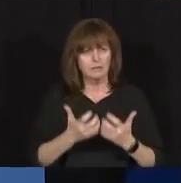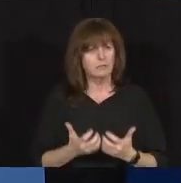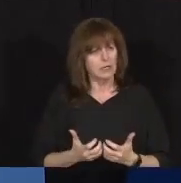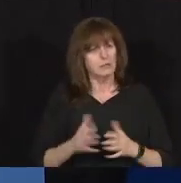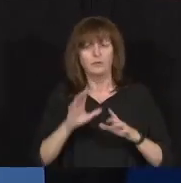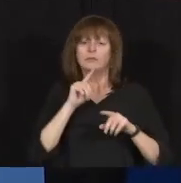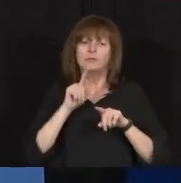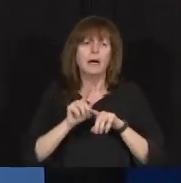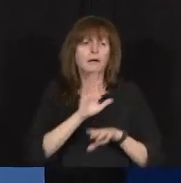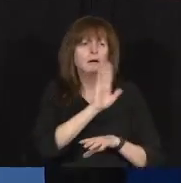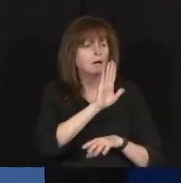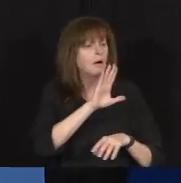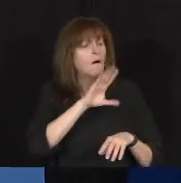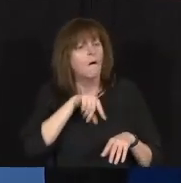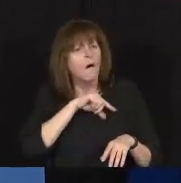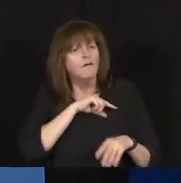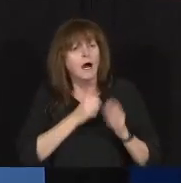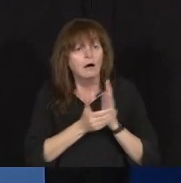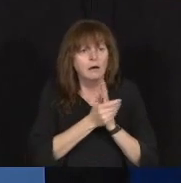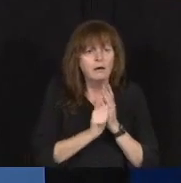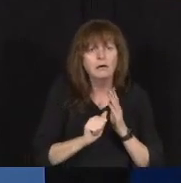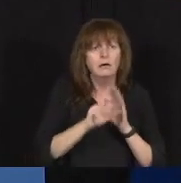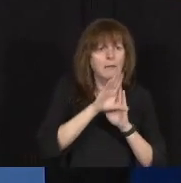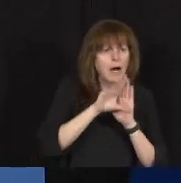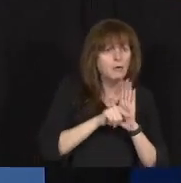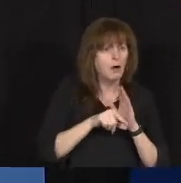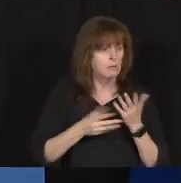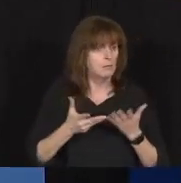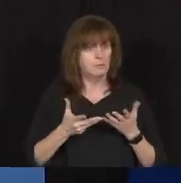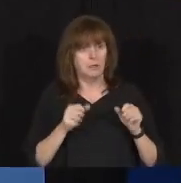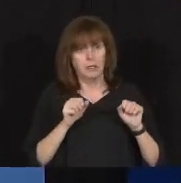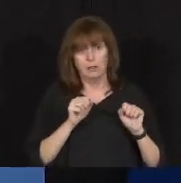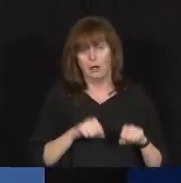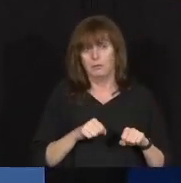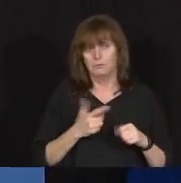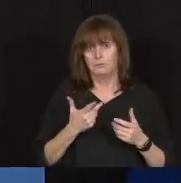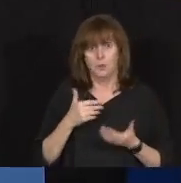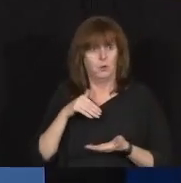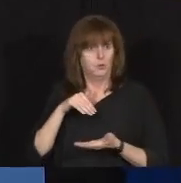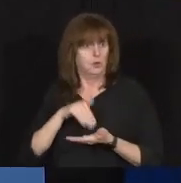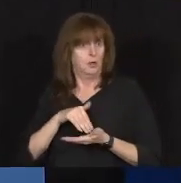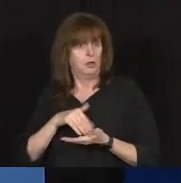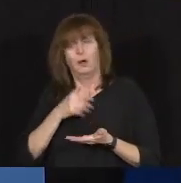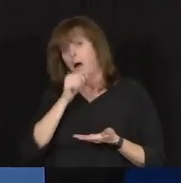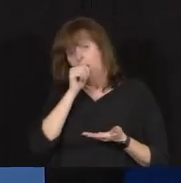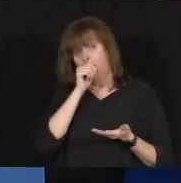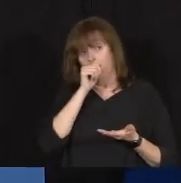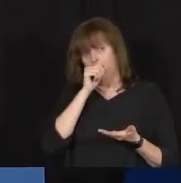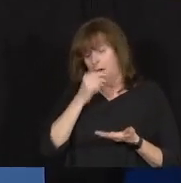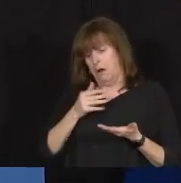Be able to practice medicine but t hey will certainly have a place within the healthcare system and a